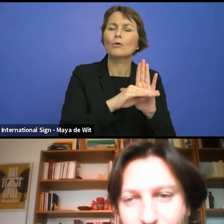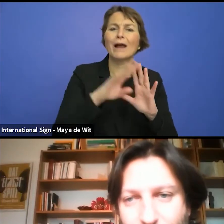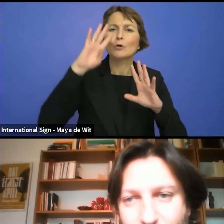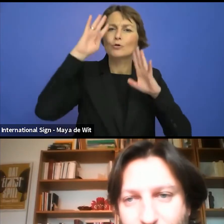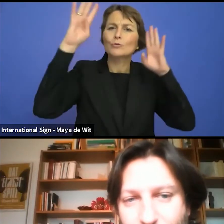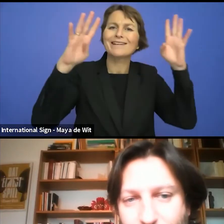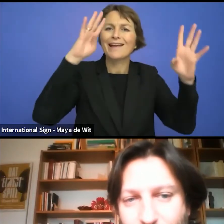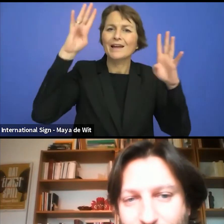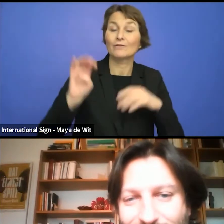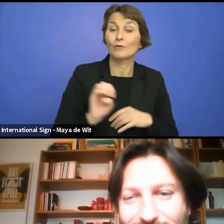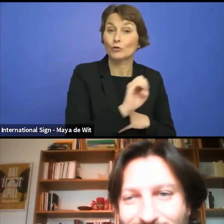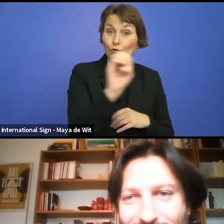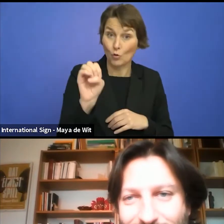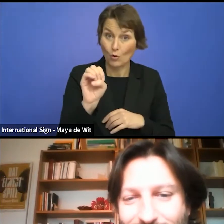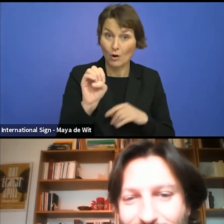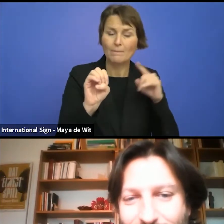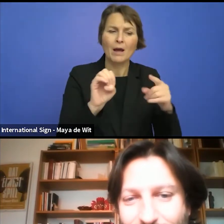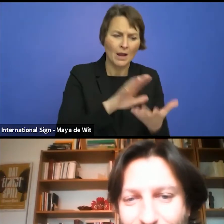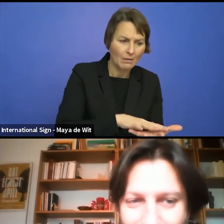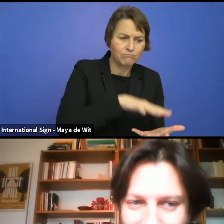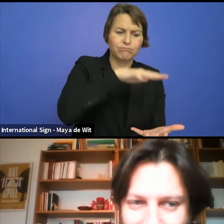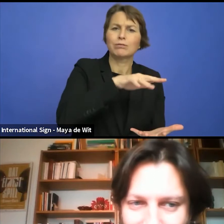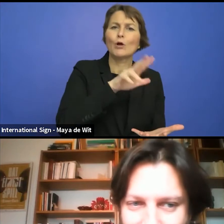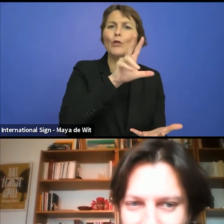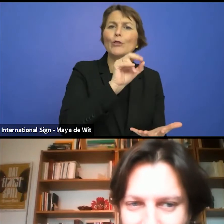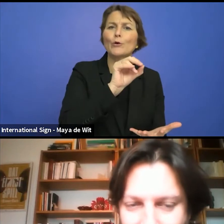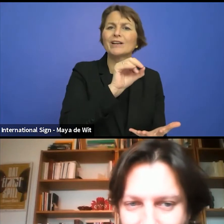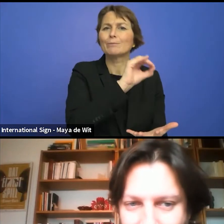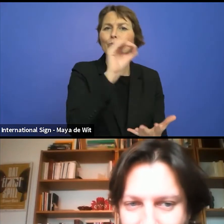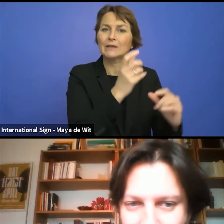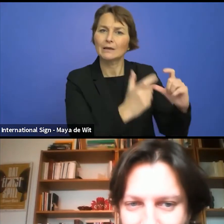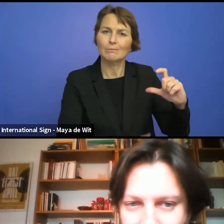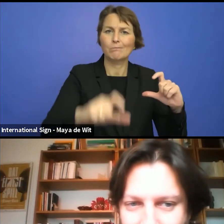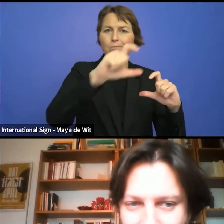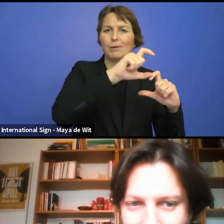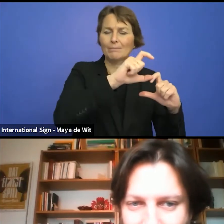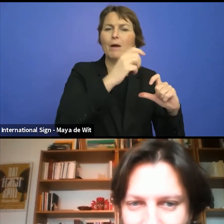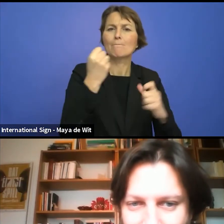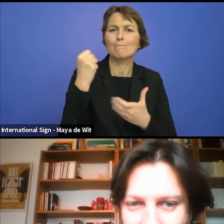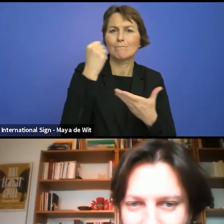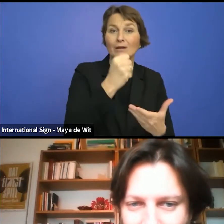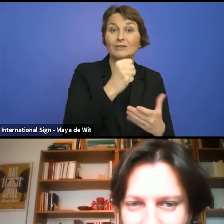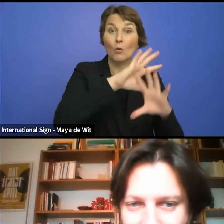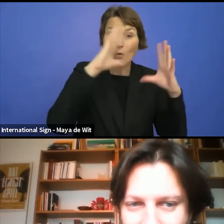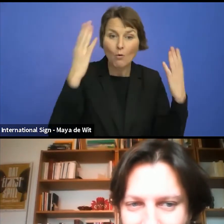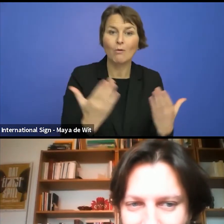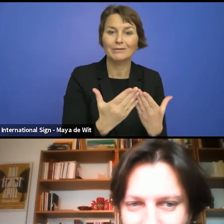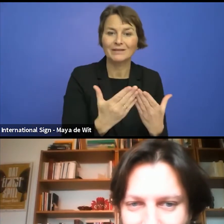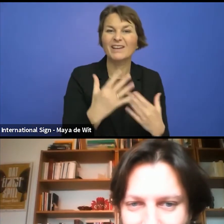billion euros for the final deal of the next EU budget. This is an increase of 53 % in comparison